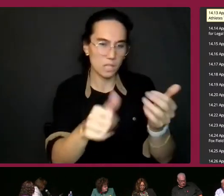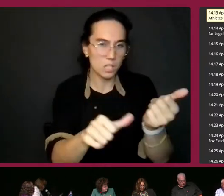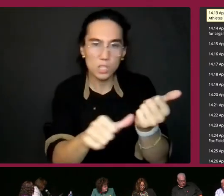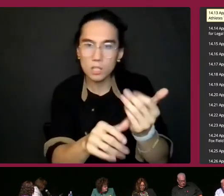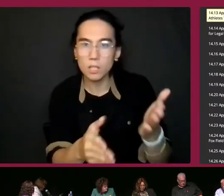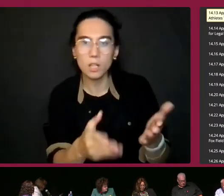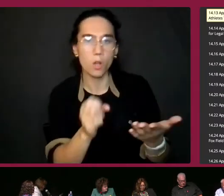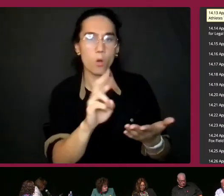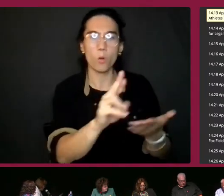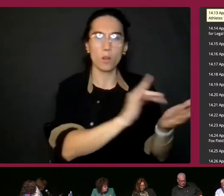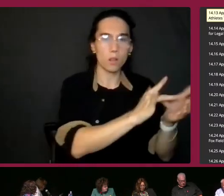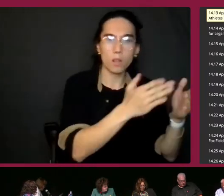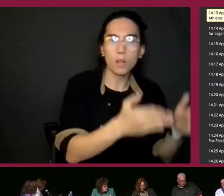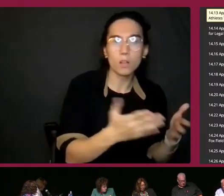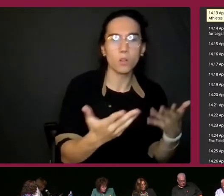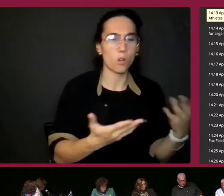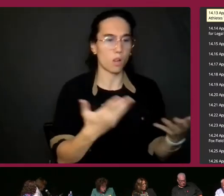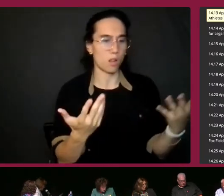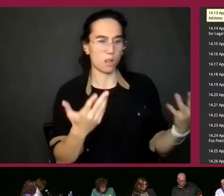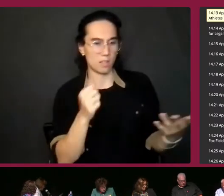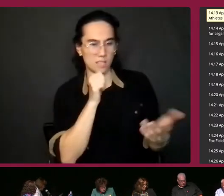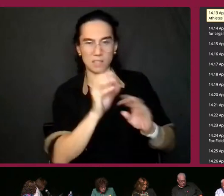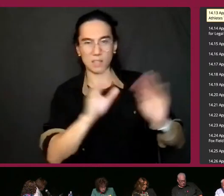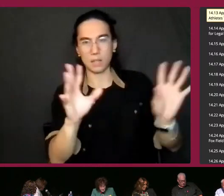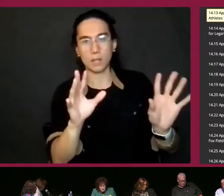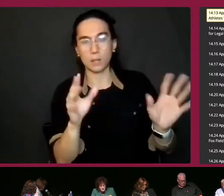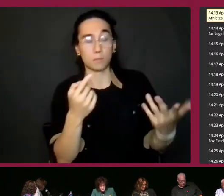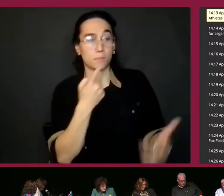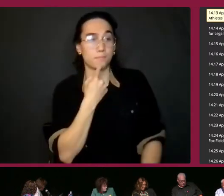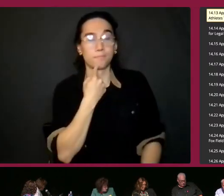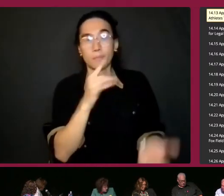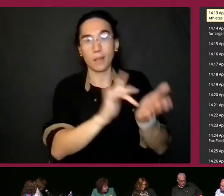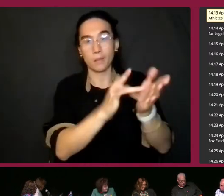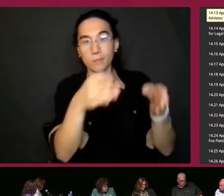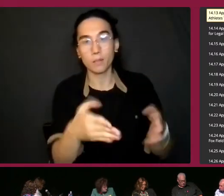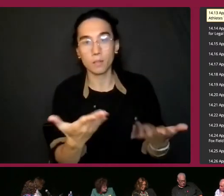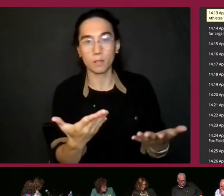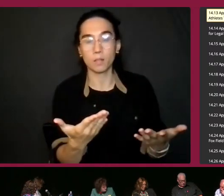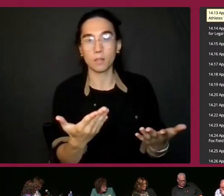or whomever, it just says the medical group. What do we want to do?